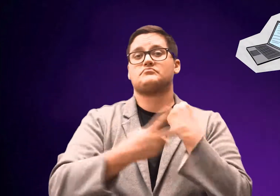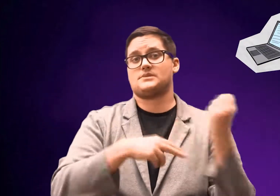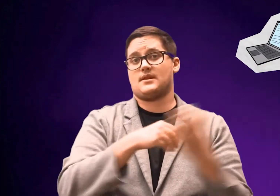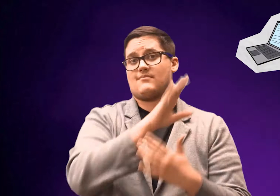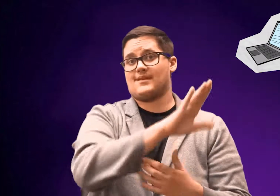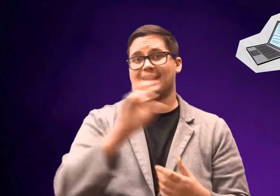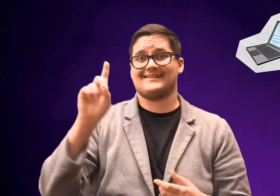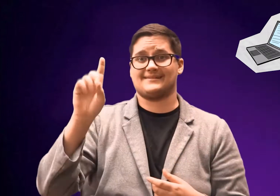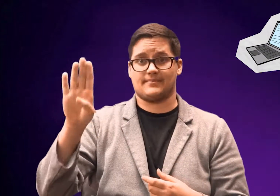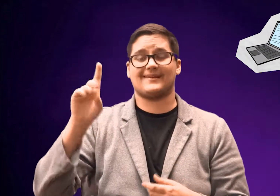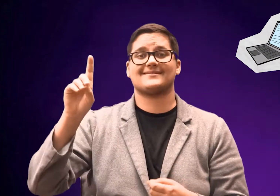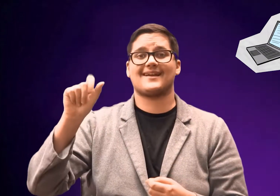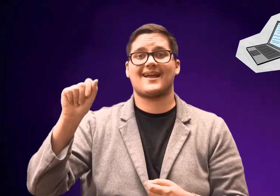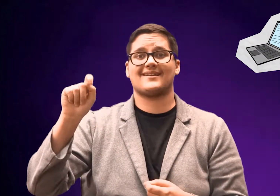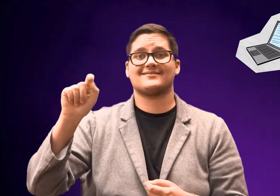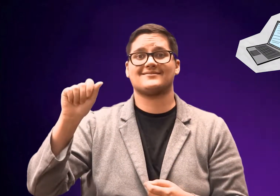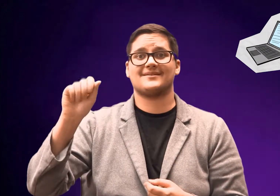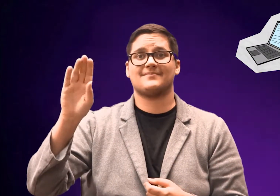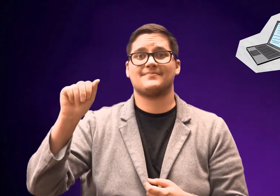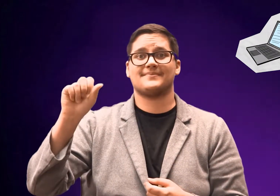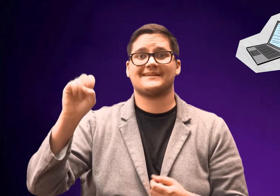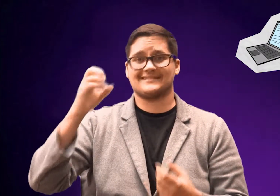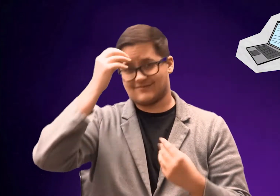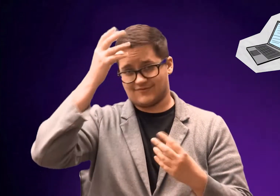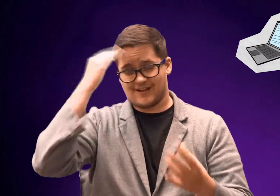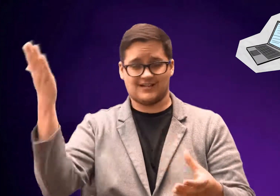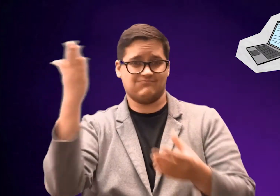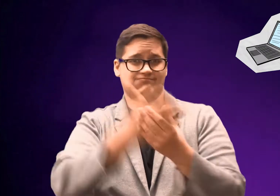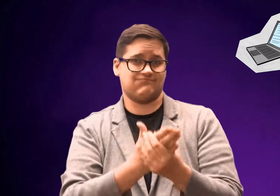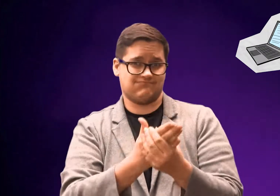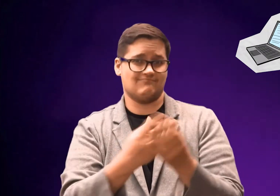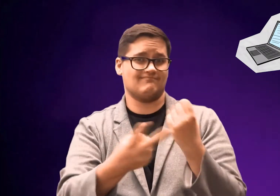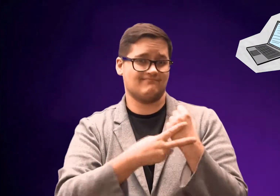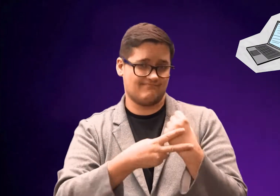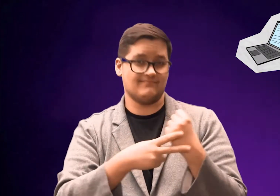and perhaps stored in a database.